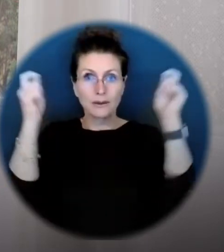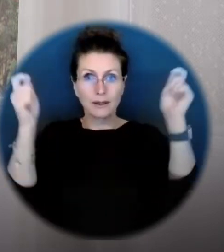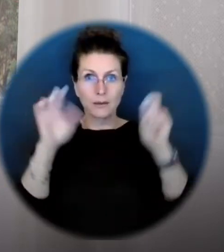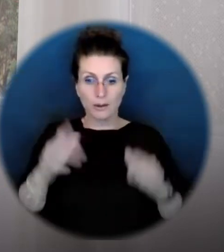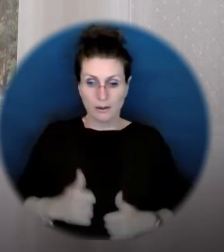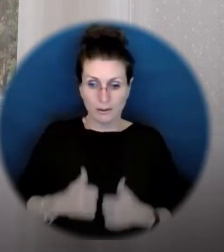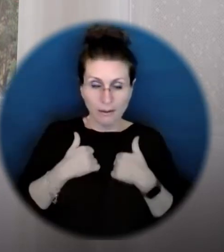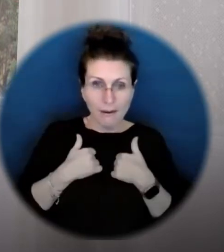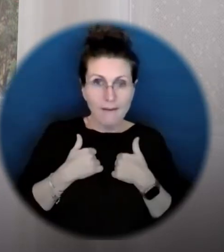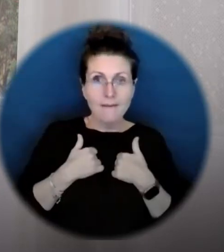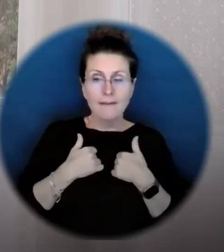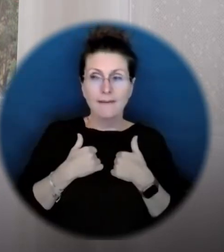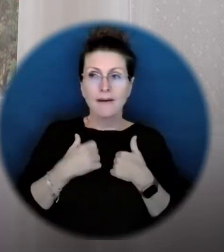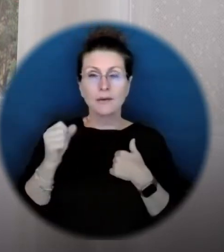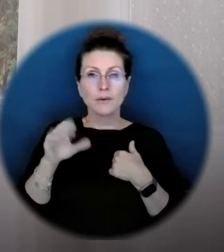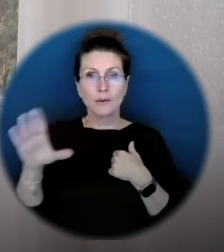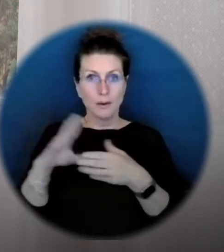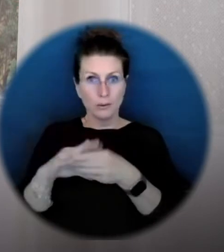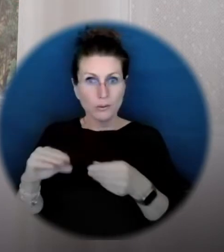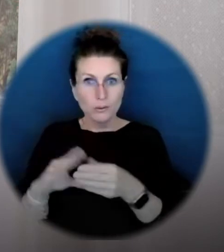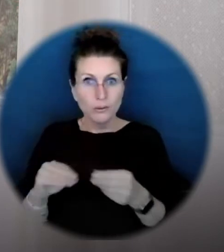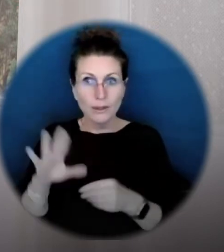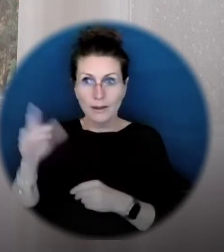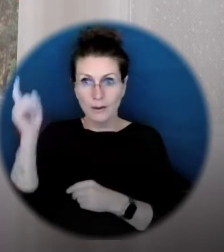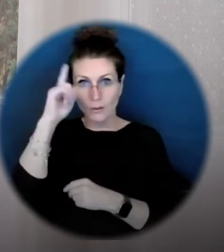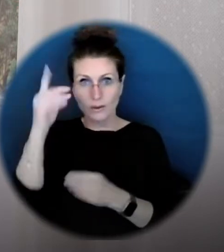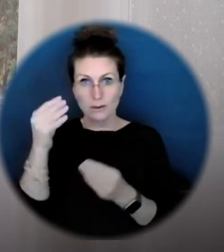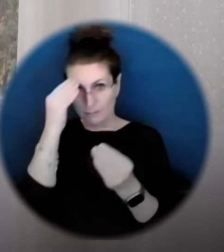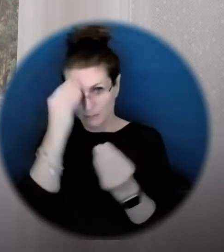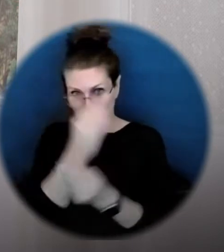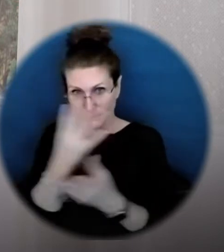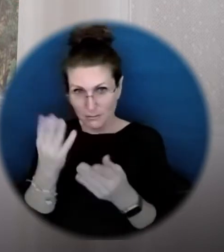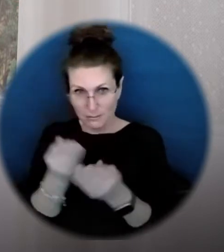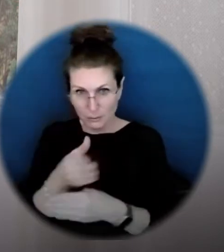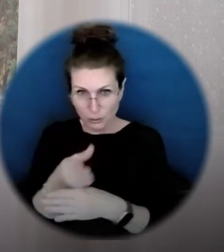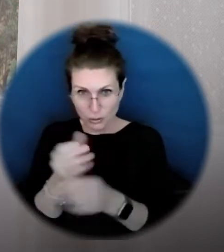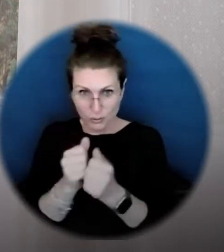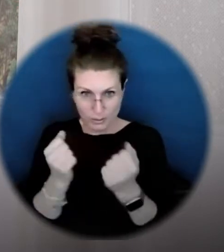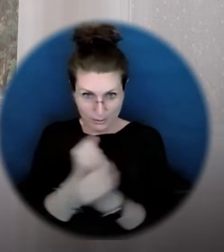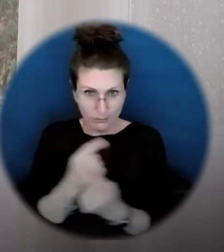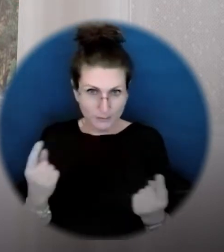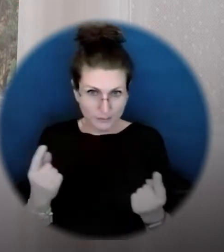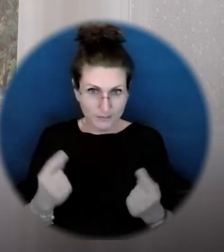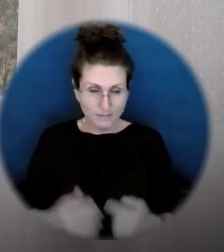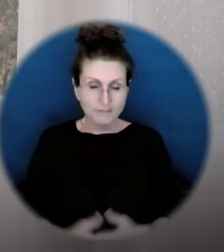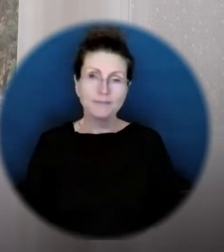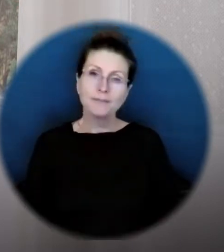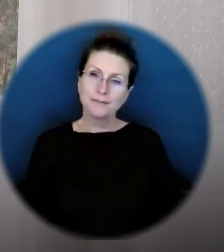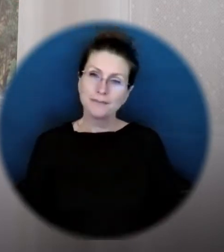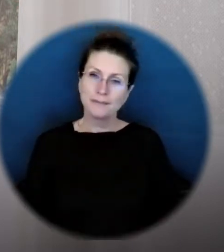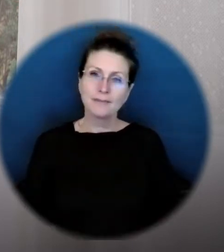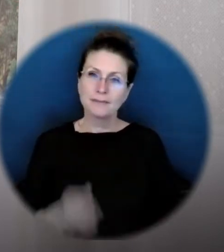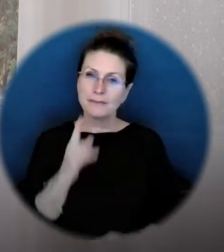so that their stories and their wisdom can be shared with everyone. So it's so important.